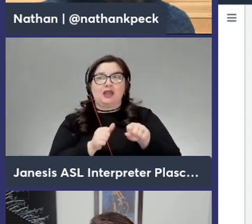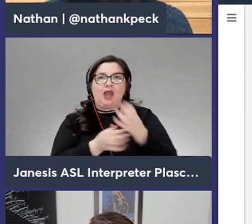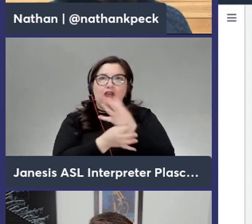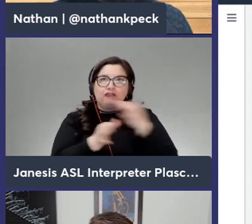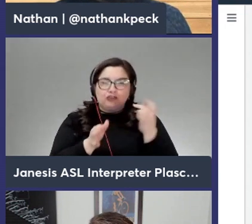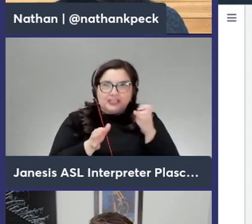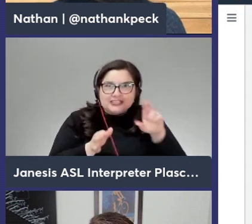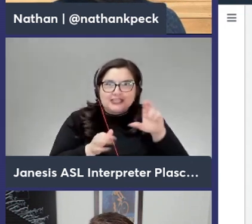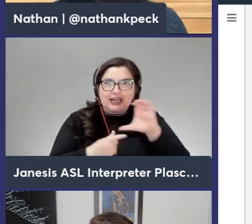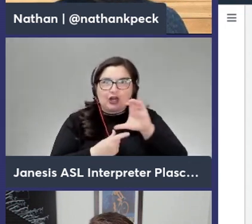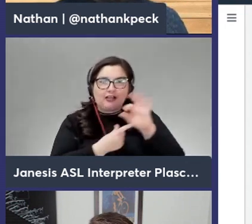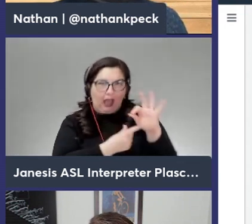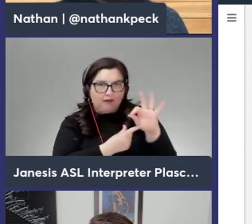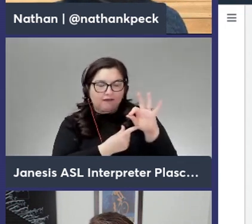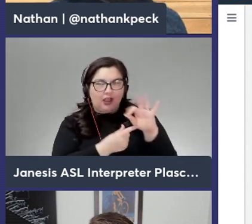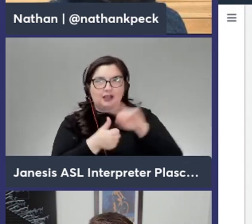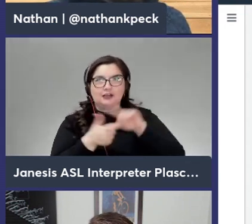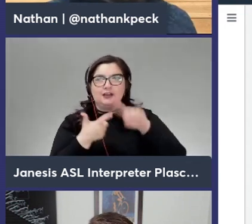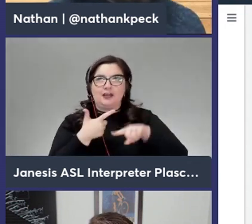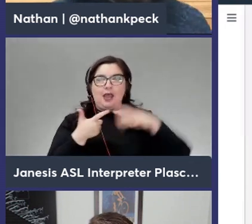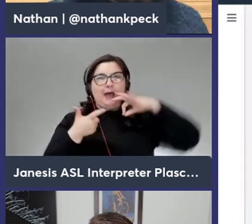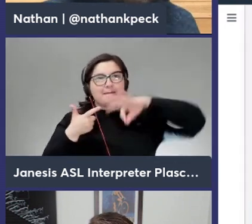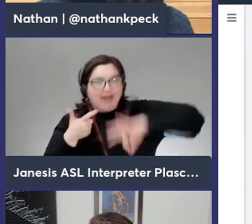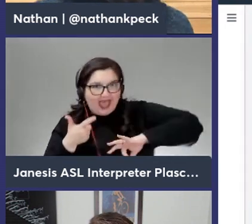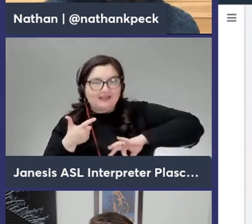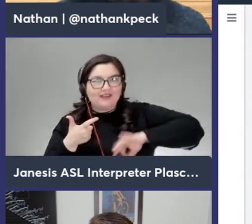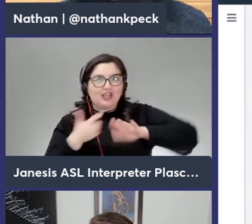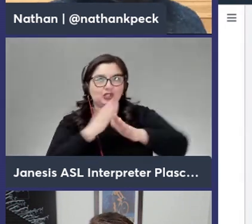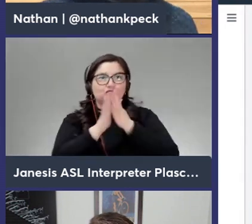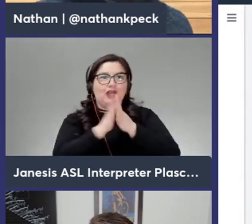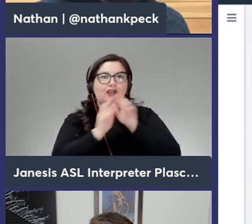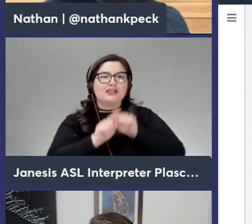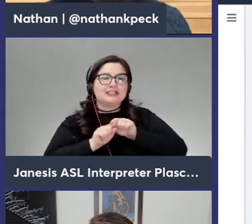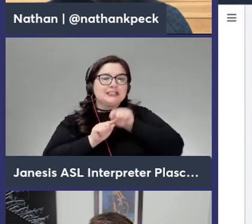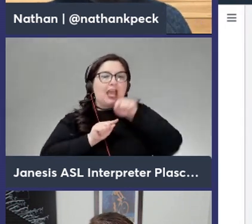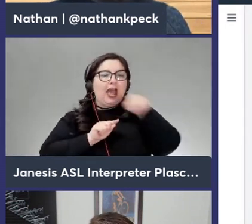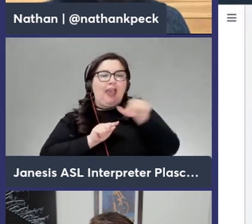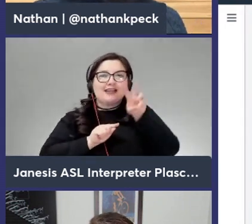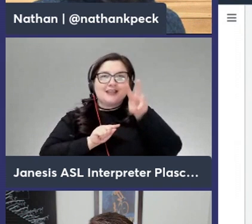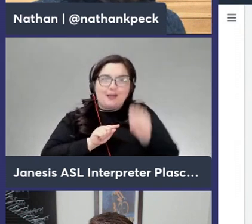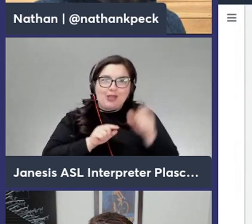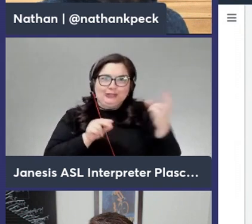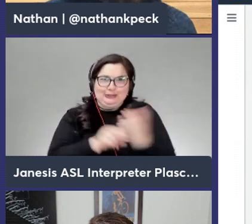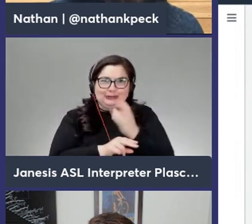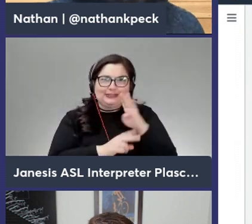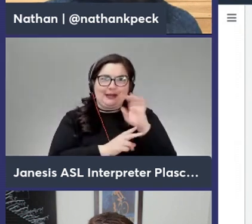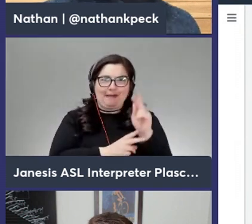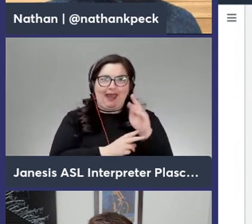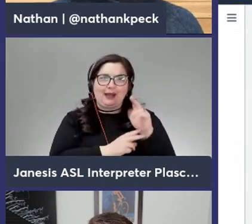benefit from basically sending your traffic over the AWS backbone, you know, all way around the world,